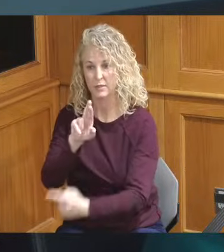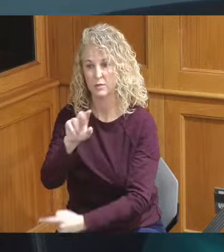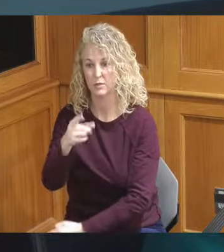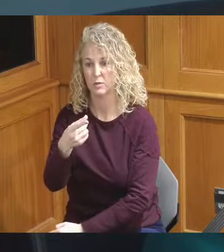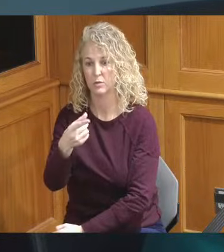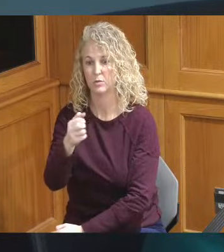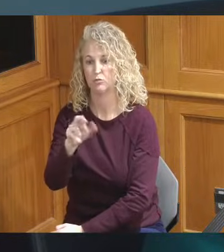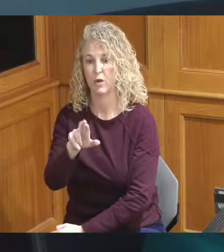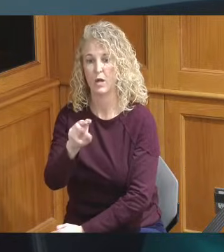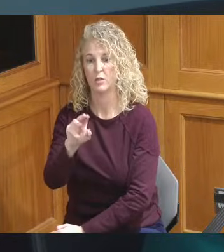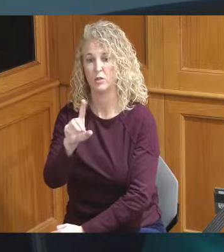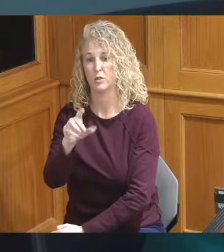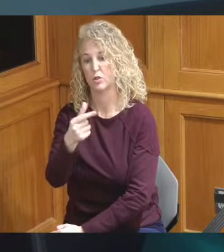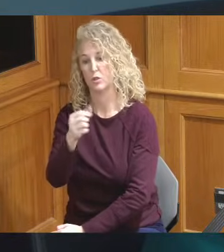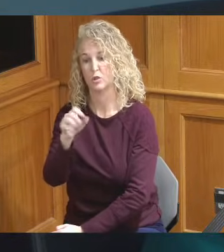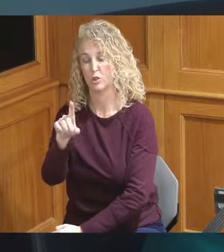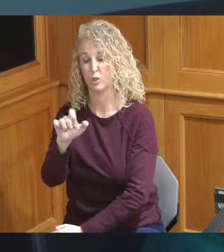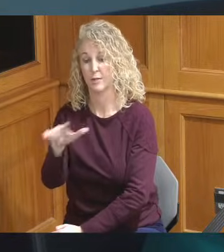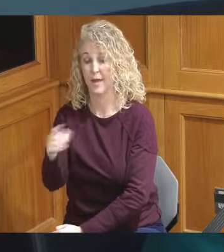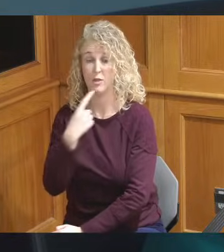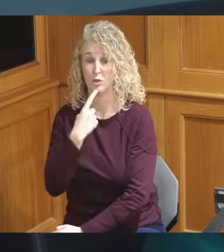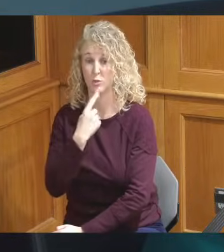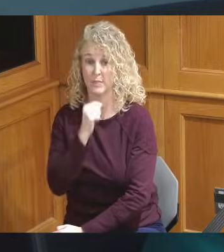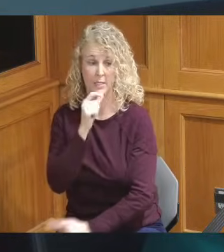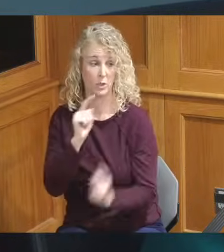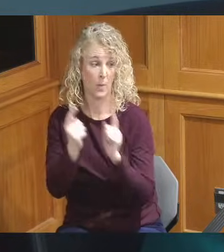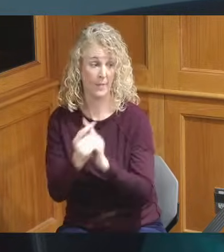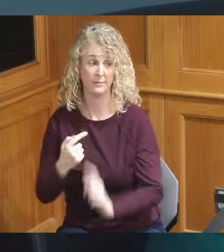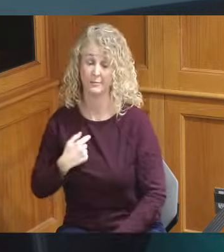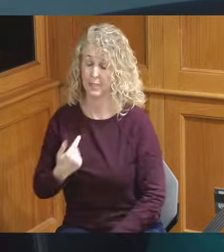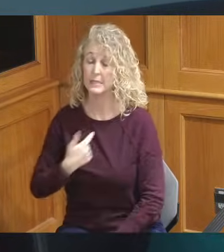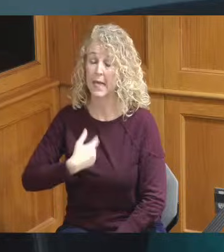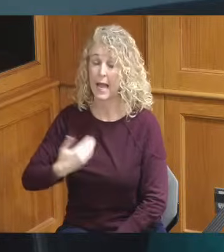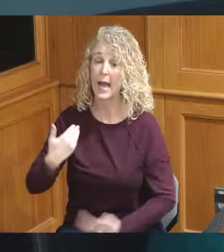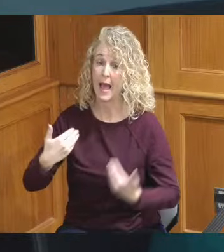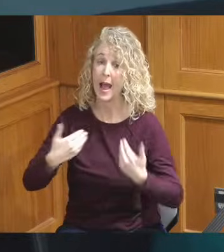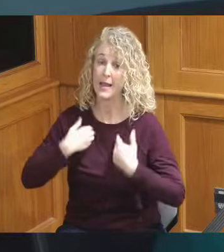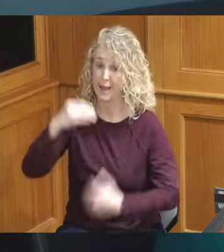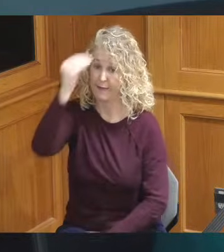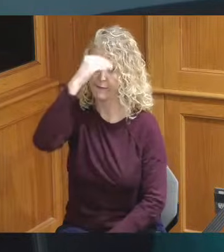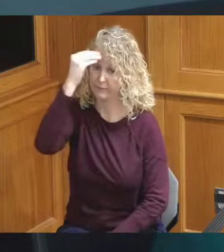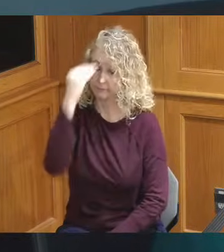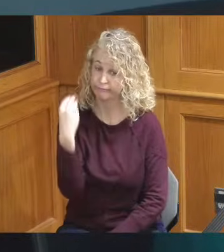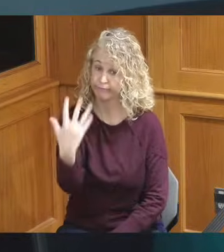a meeting. Y'all didn't want me to talk to him. I got something to tell them. But the point is that